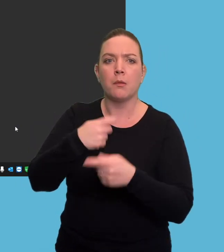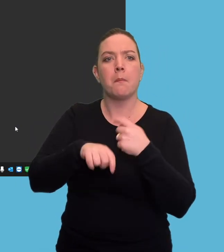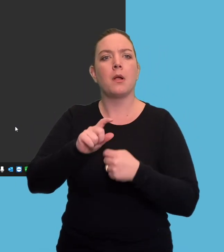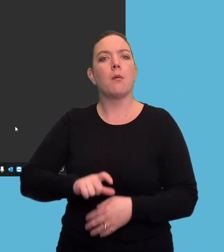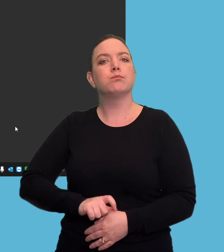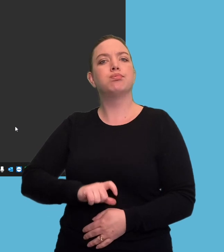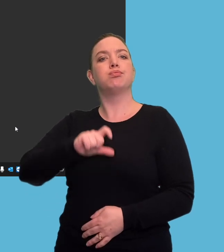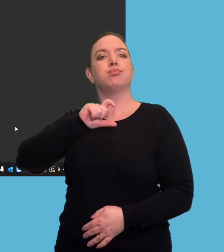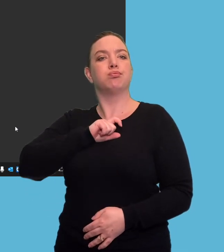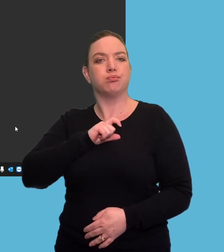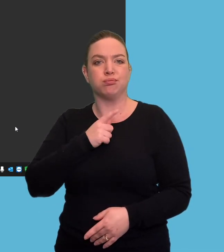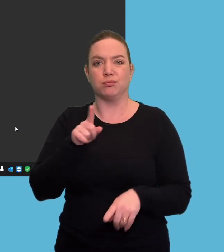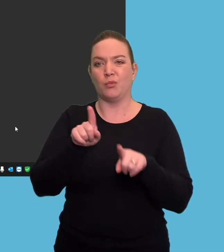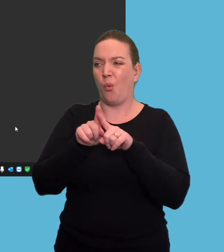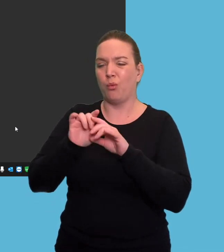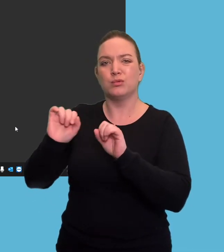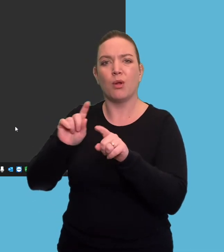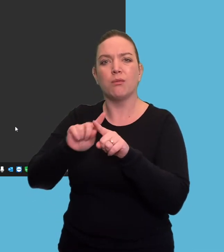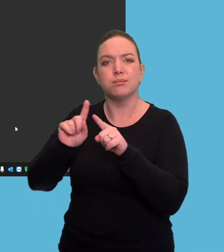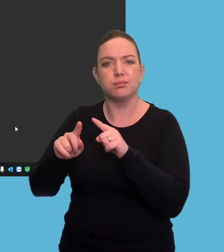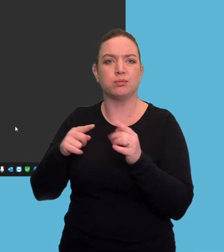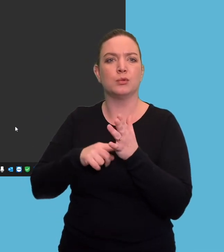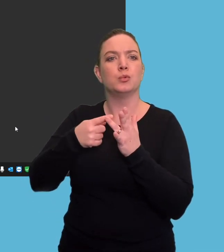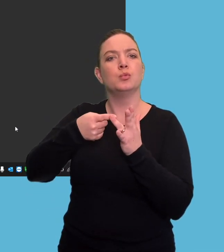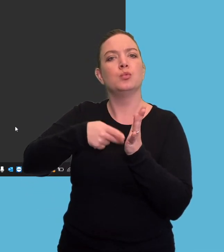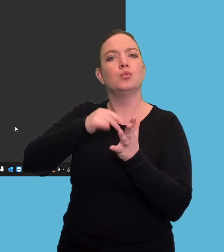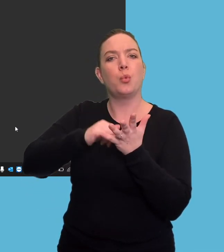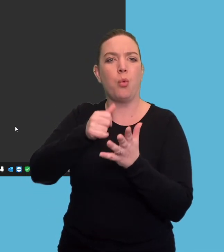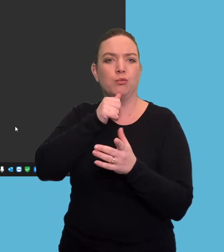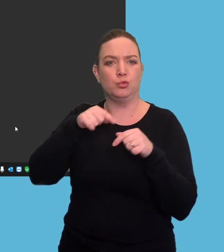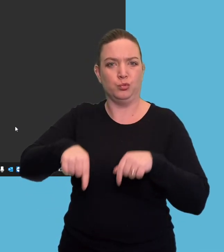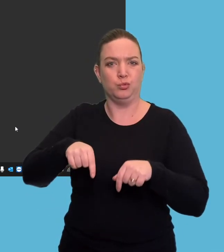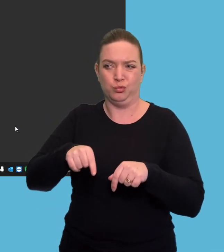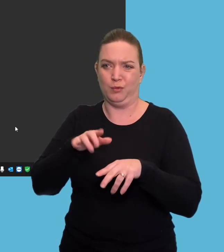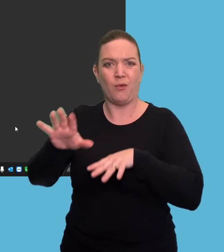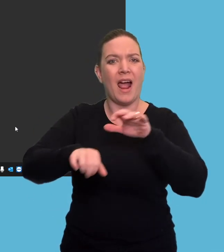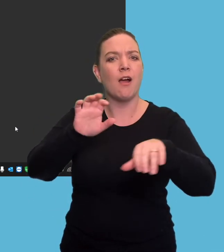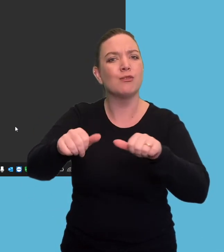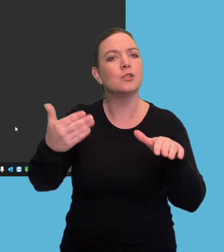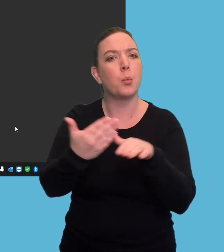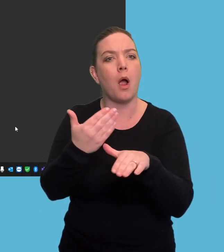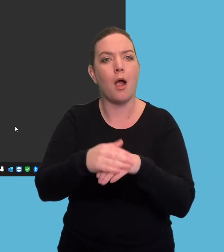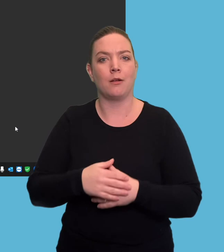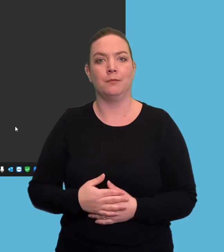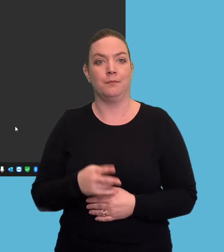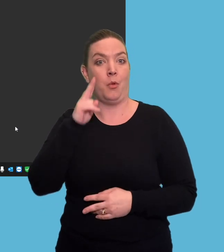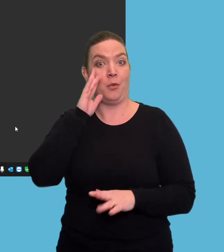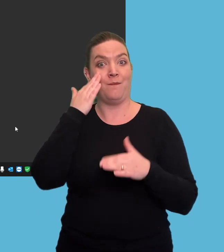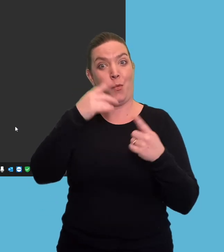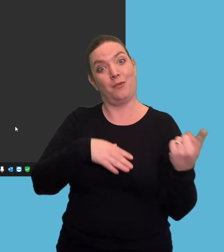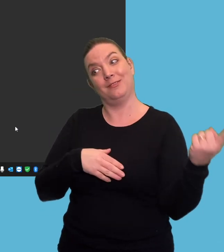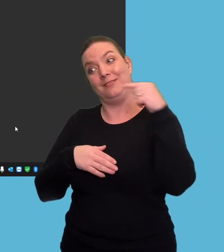the different types of online learning tools used by Birkbeck and the different types of platforms used in our outreach work.